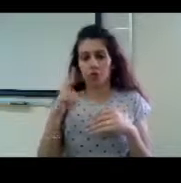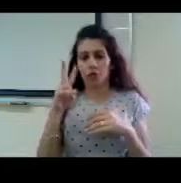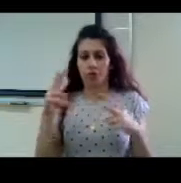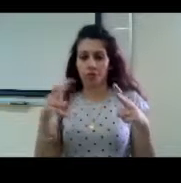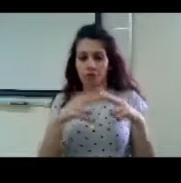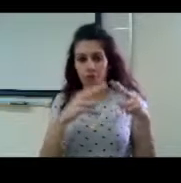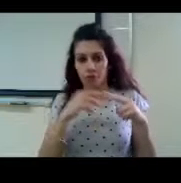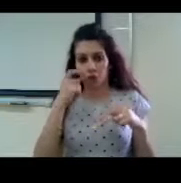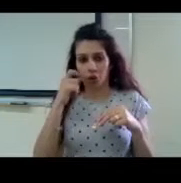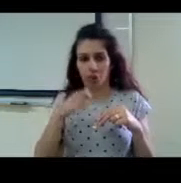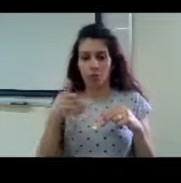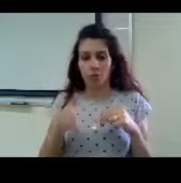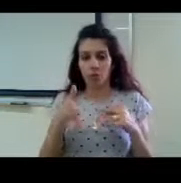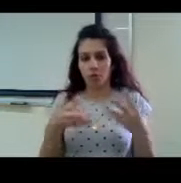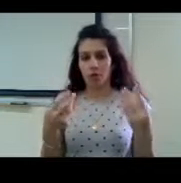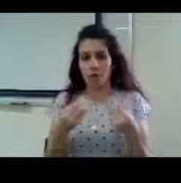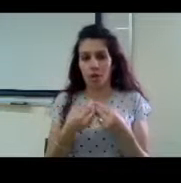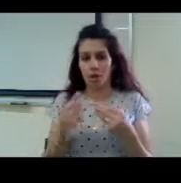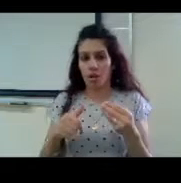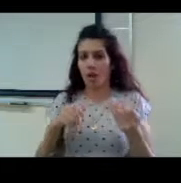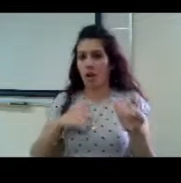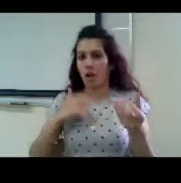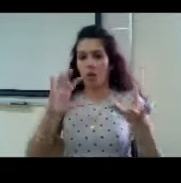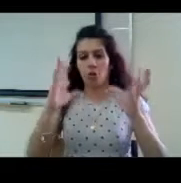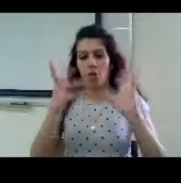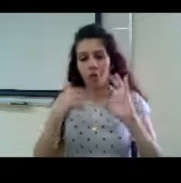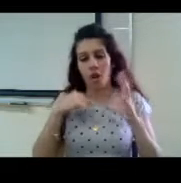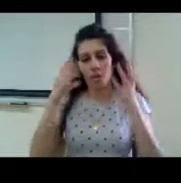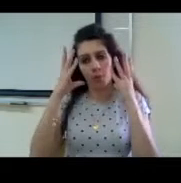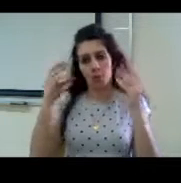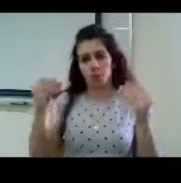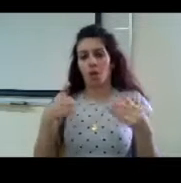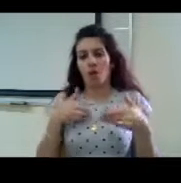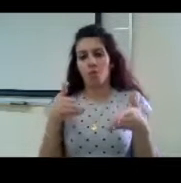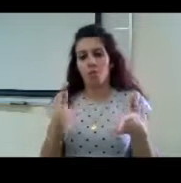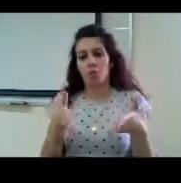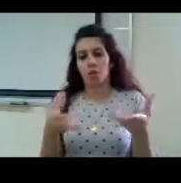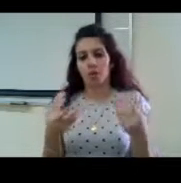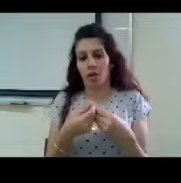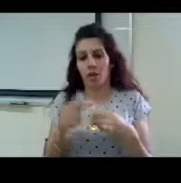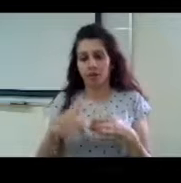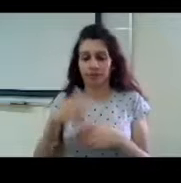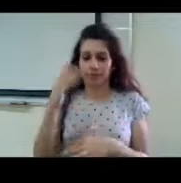the current pandemic those communities are even harder to reach and the equity